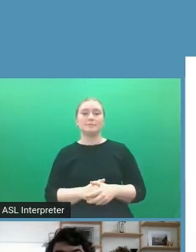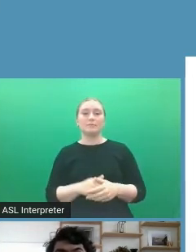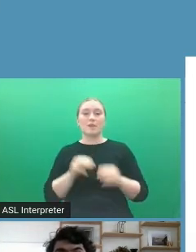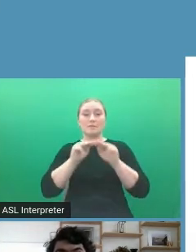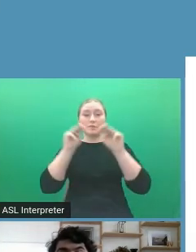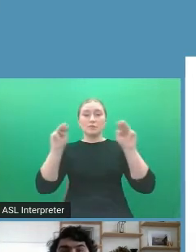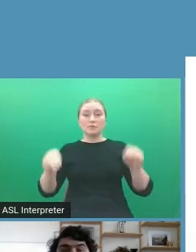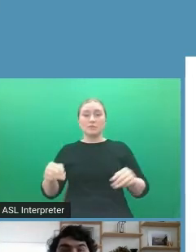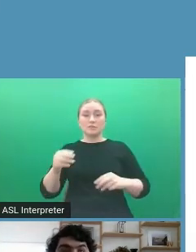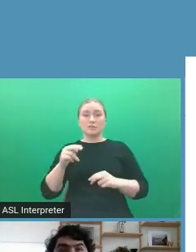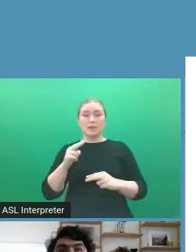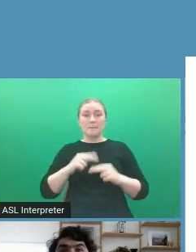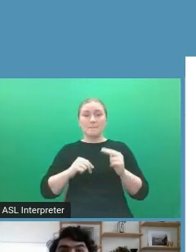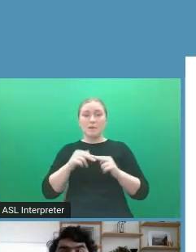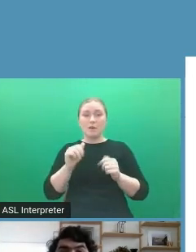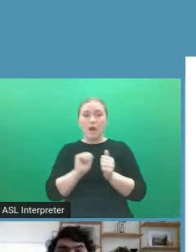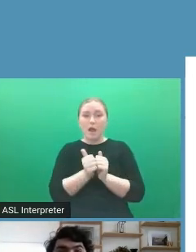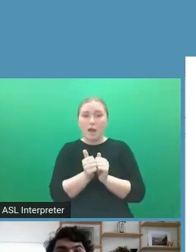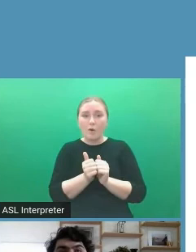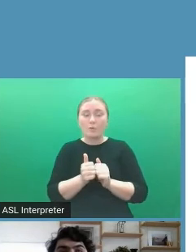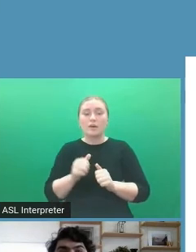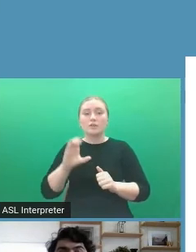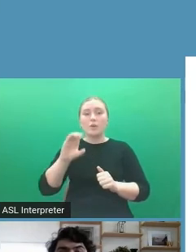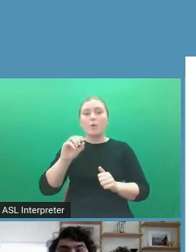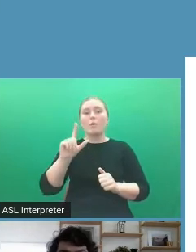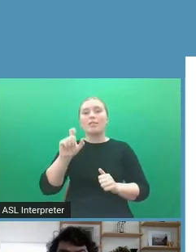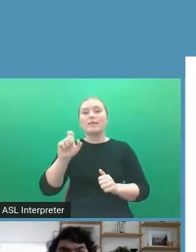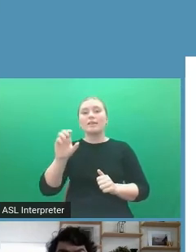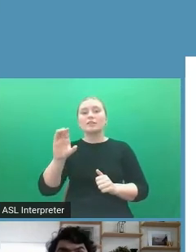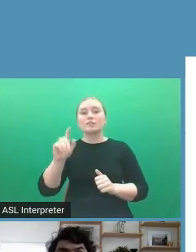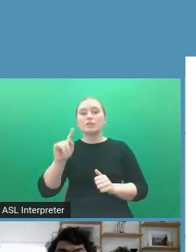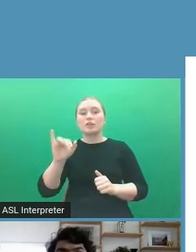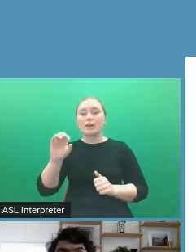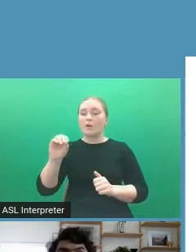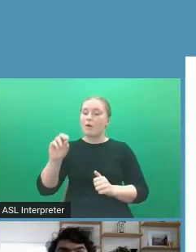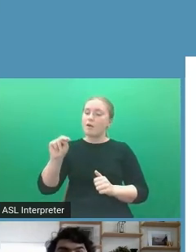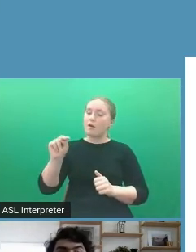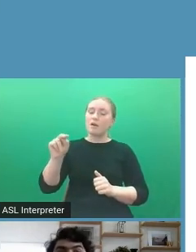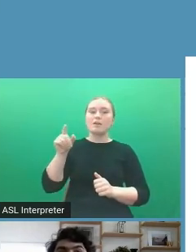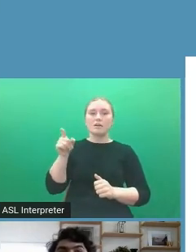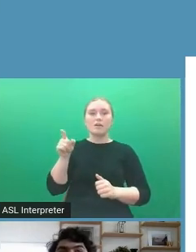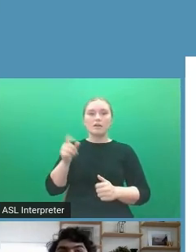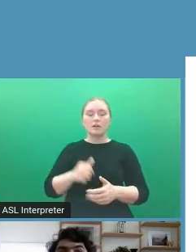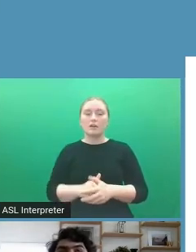collection and no matter what the composition of that collection ends up being, if it's archival,